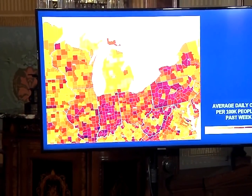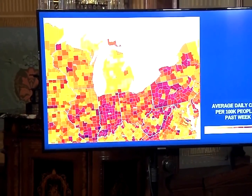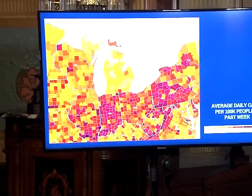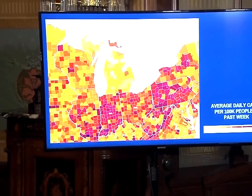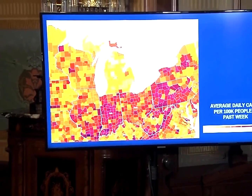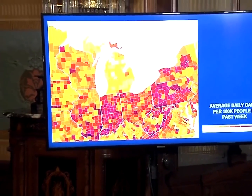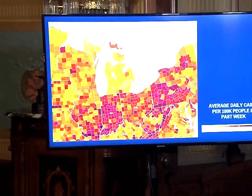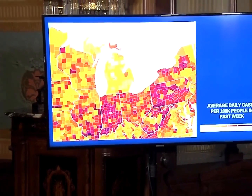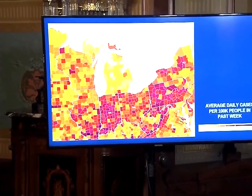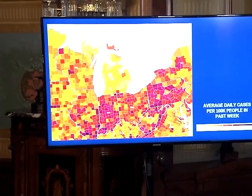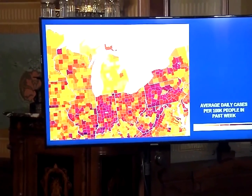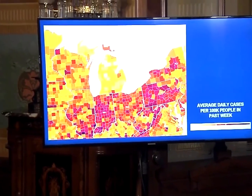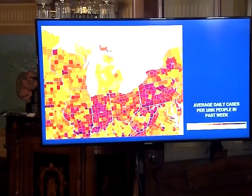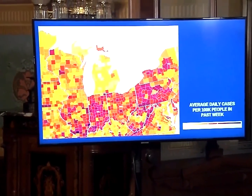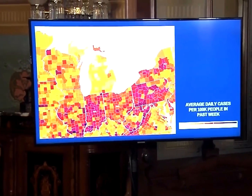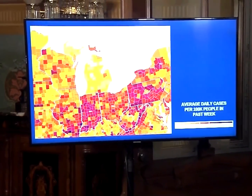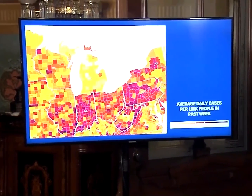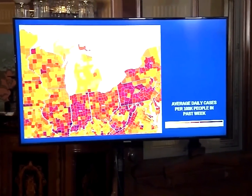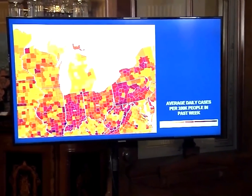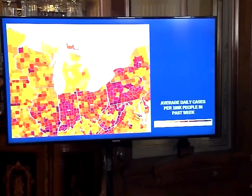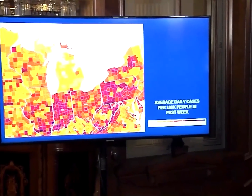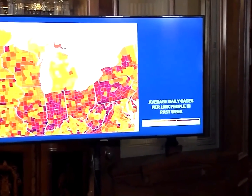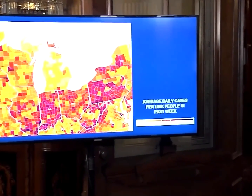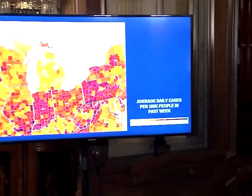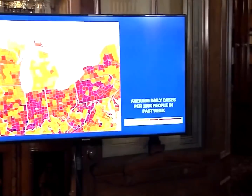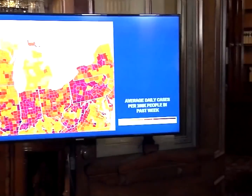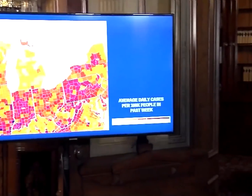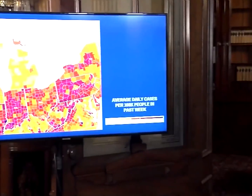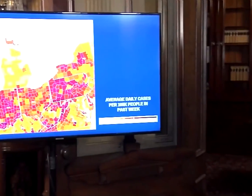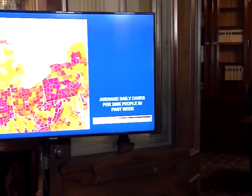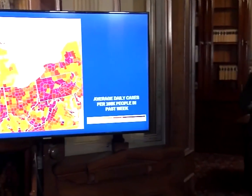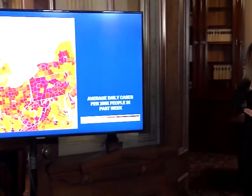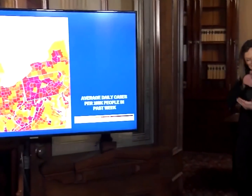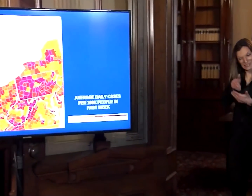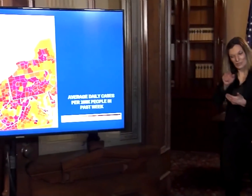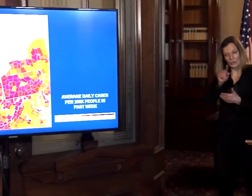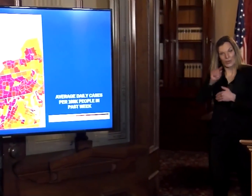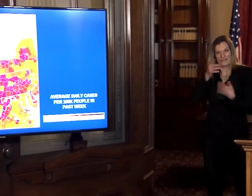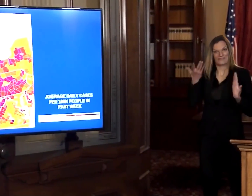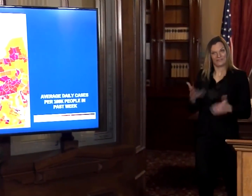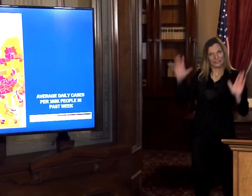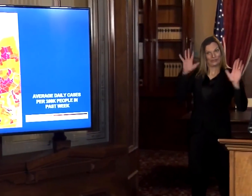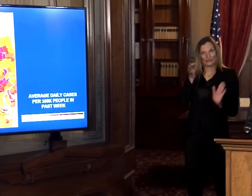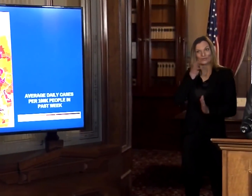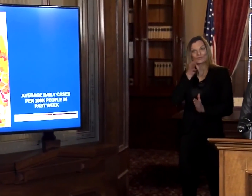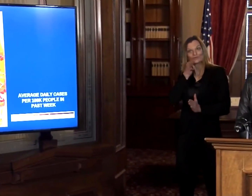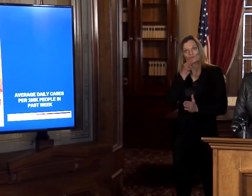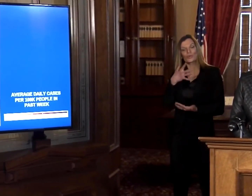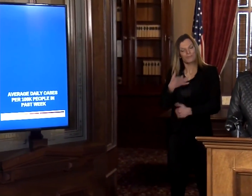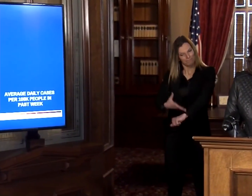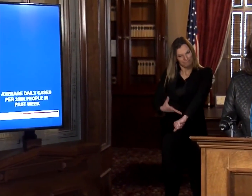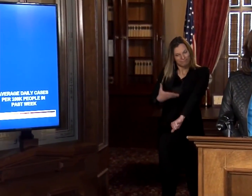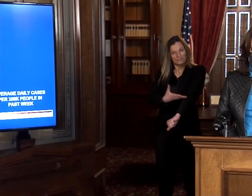Year’s, get takeout and support your local restaurants and local your local restaurants and local businesses but stay close to businesses but stay close to home and celebrate responsibly. home and celebrate responsibly. We are coming to the end of 2020